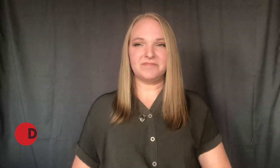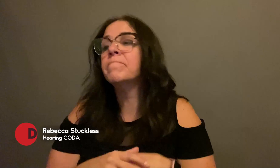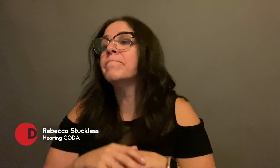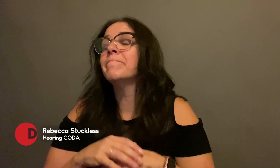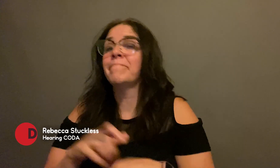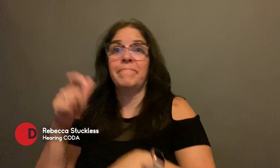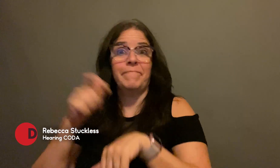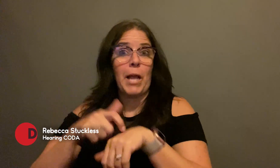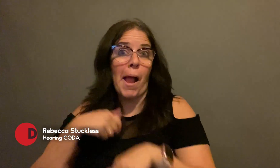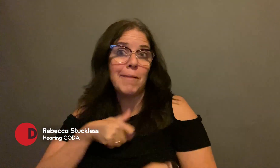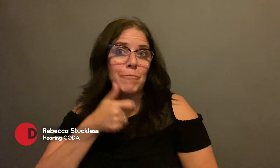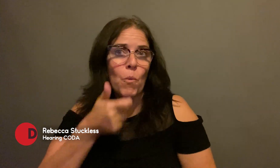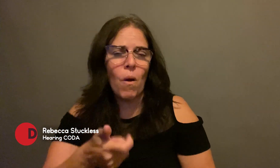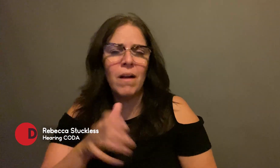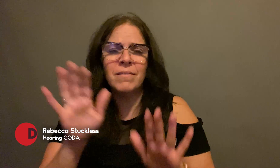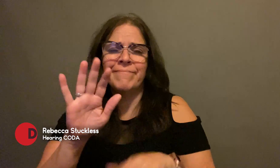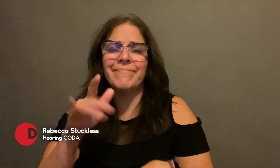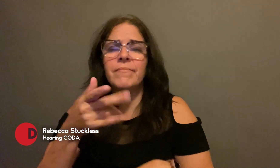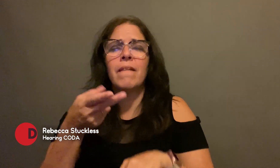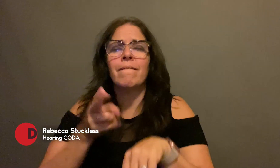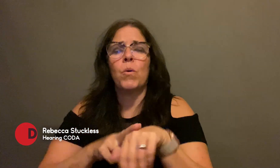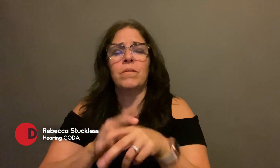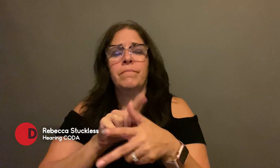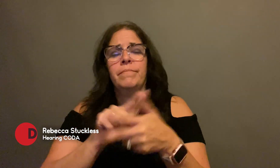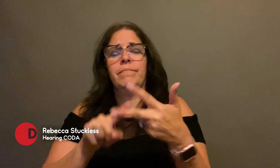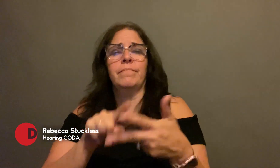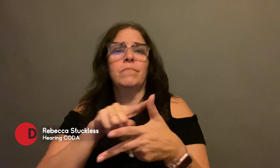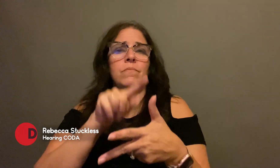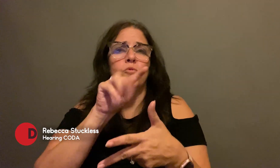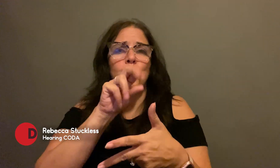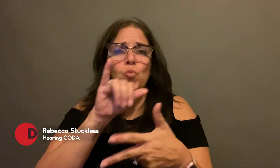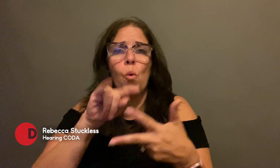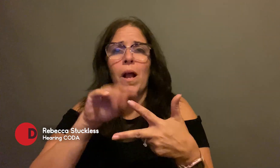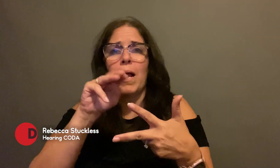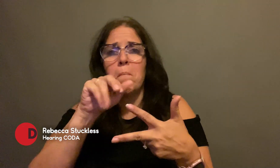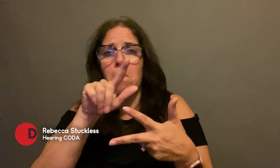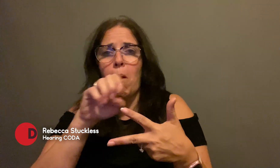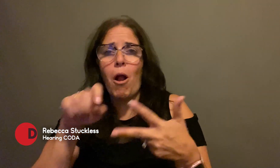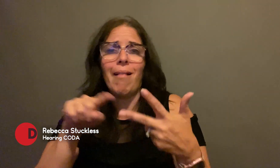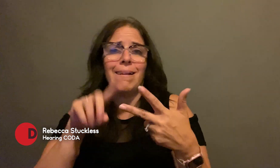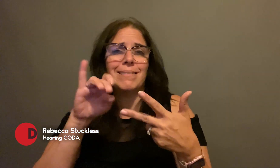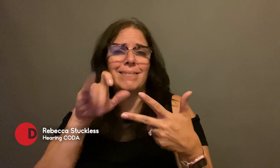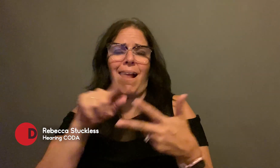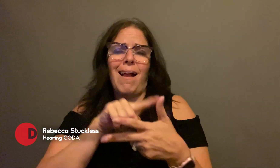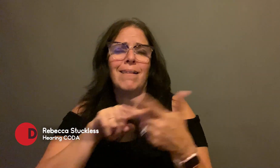When I finally saw the film, of course the three actors - Troy, Marlee and